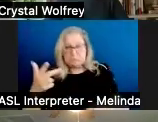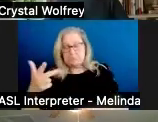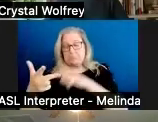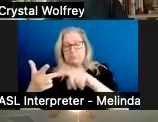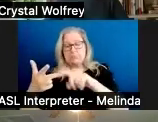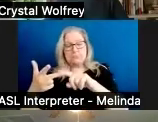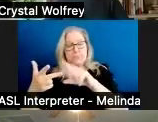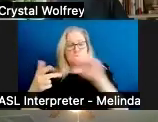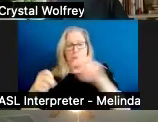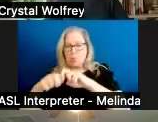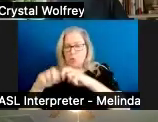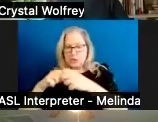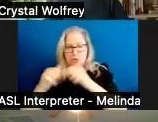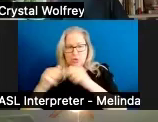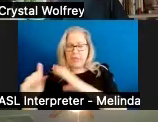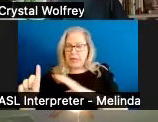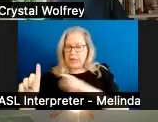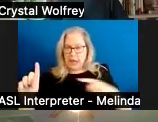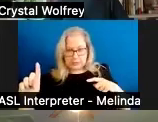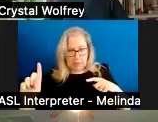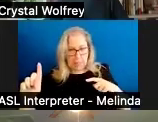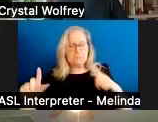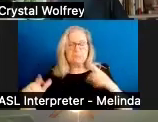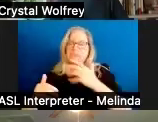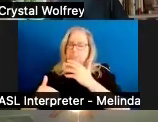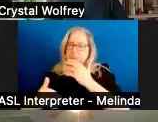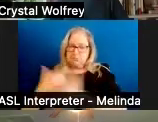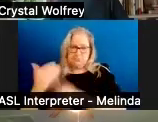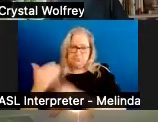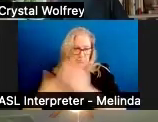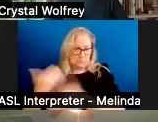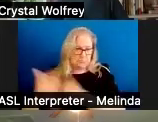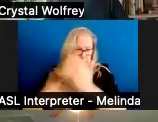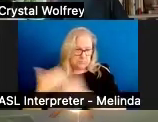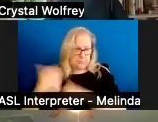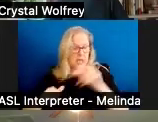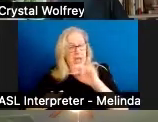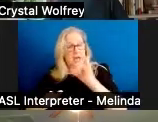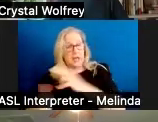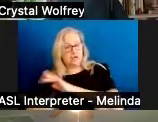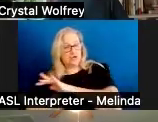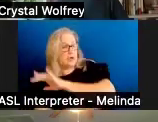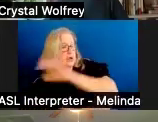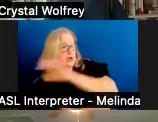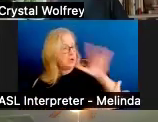So it's moving right along through the process. NIH has reached out to start negotiation. So Program Official,